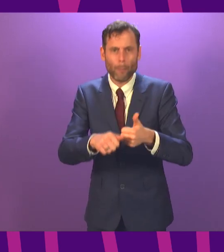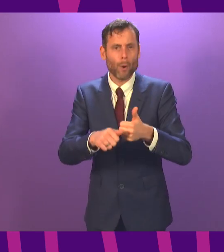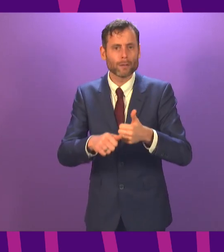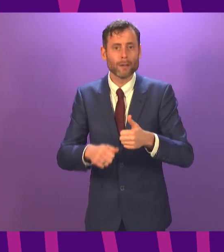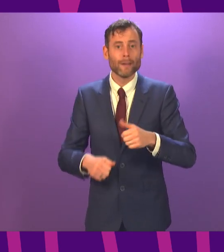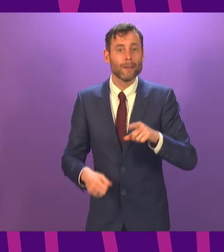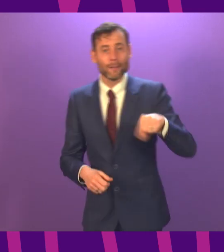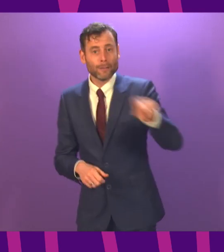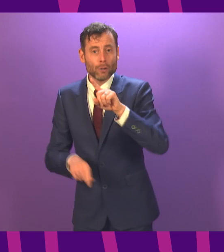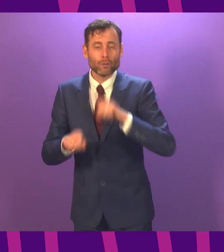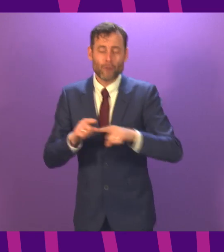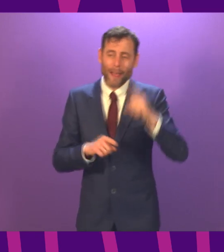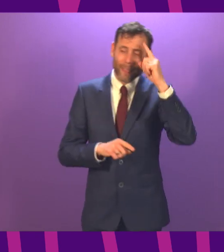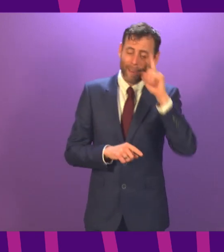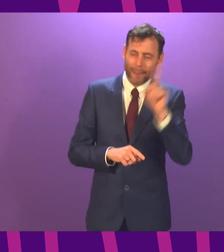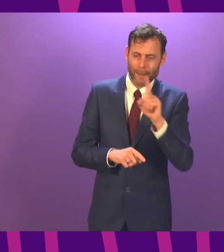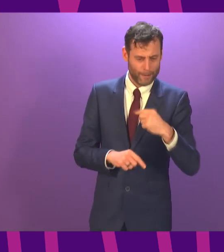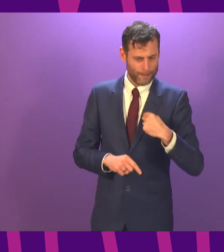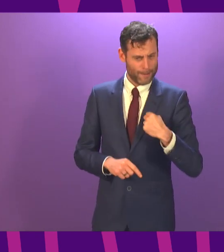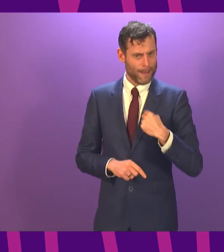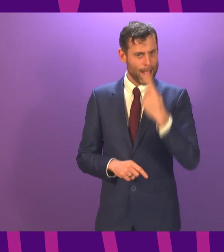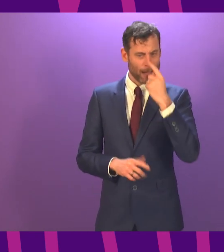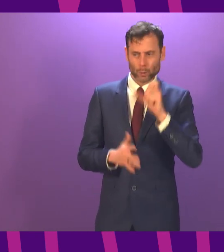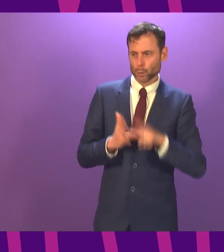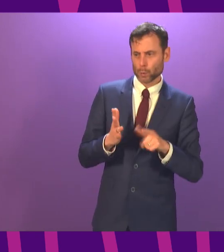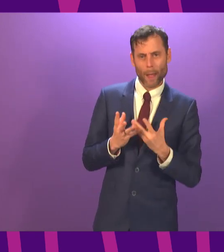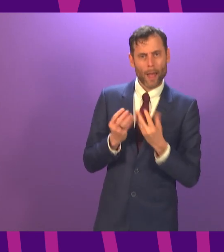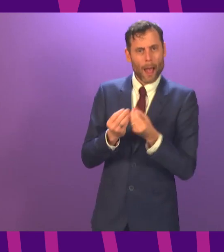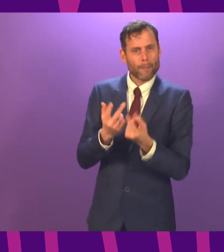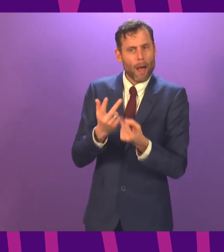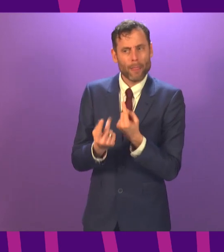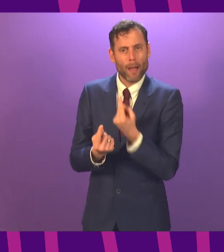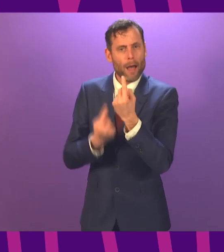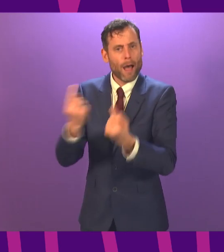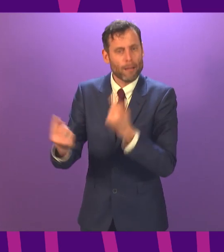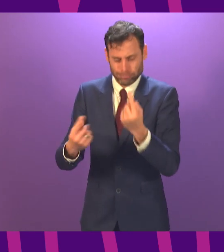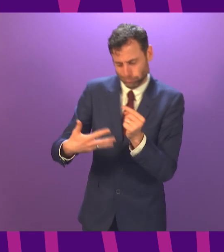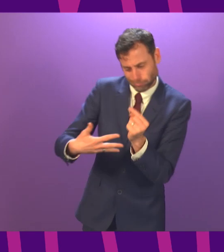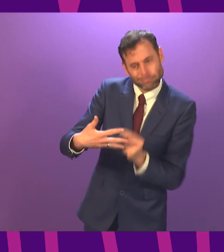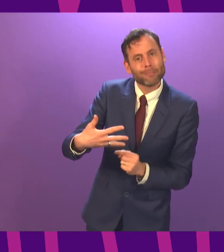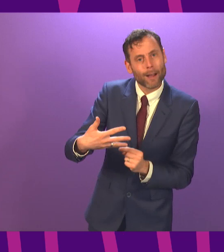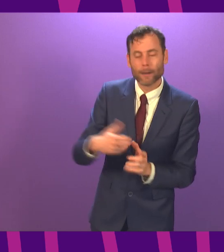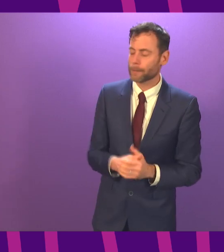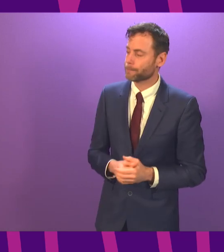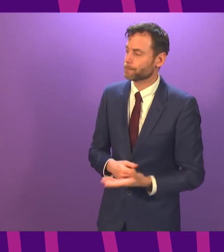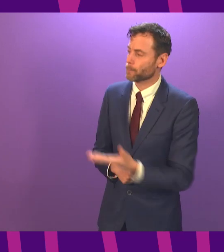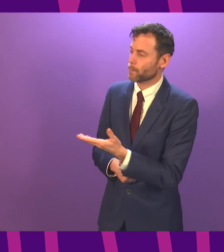kindness, large or small, and I am very happy to support Gillian Martin’s campaign. 6. Rachael Hamilton (Ettrick, Roxburgh and Berwickshire) (Con):